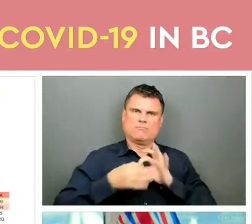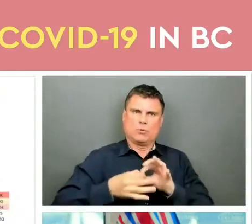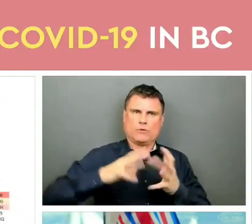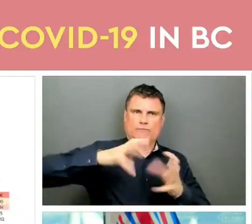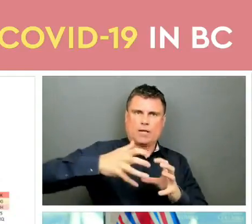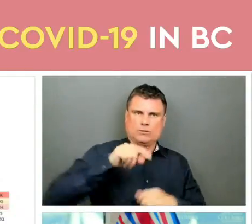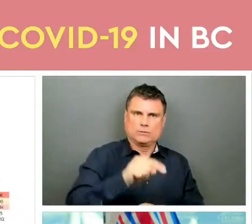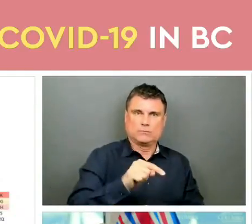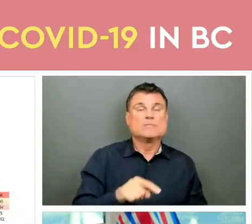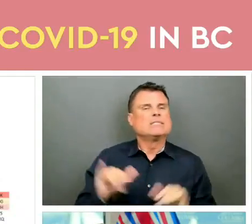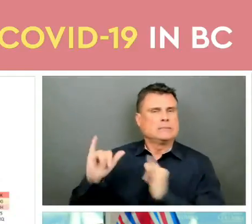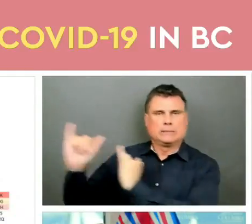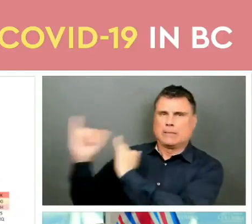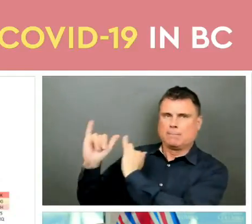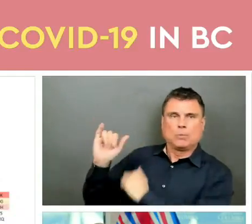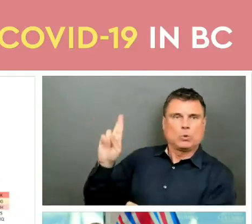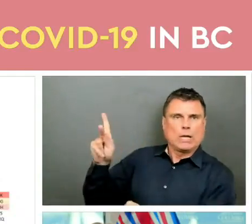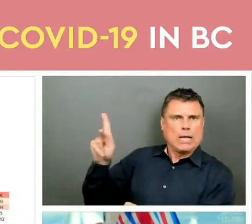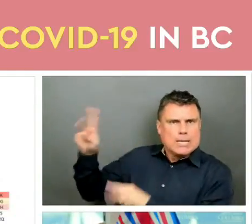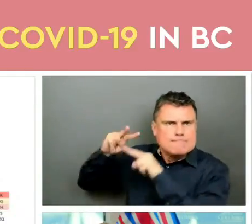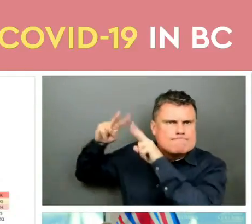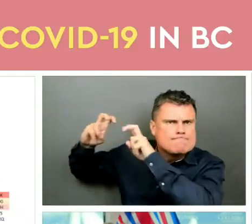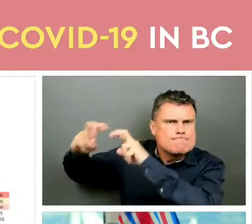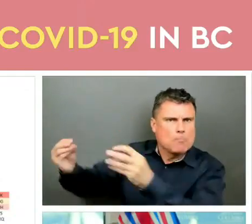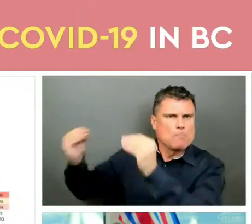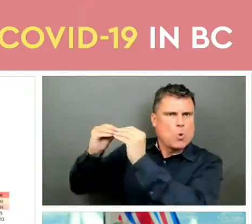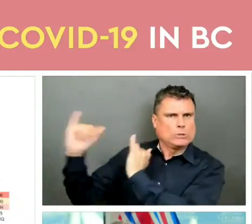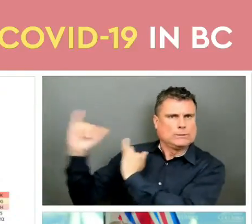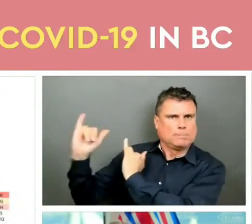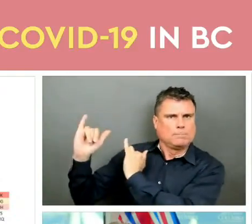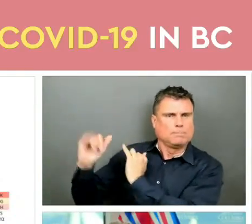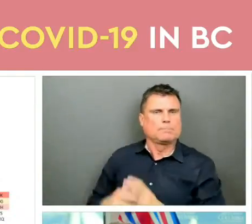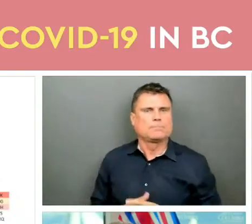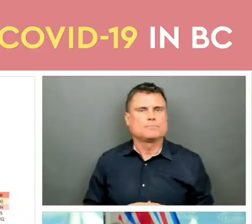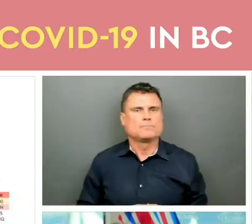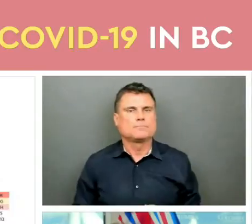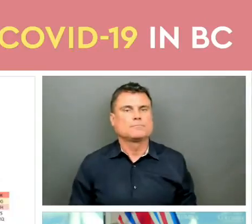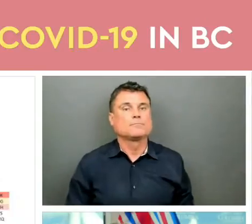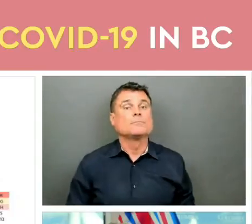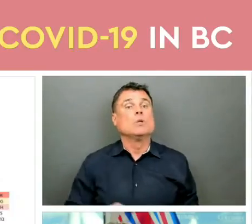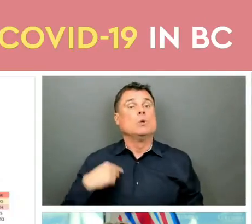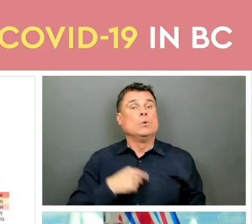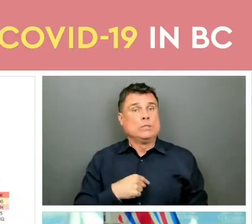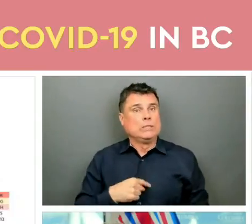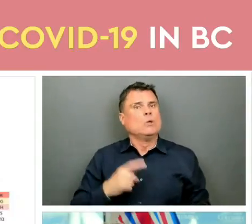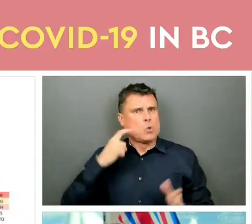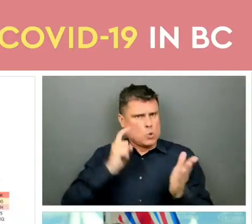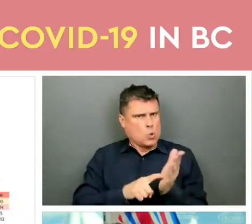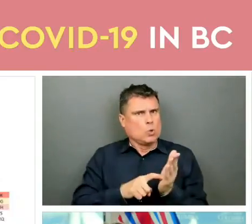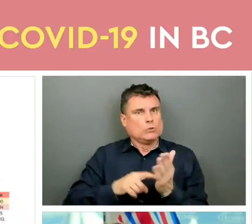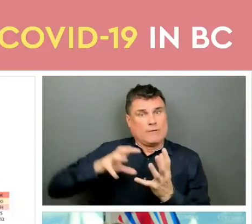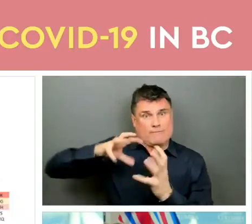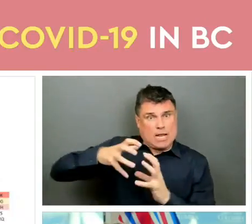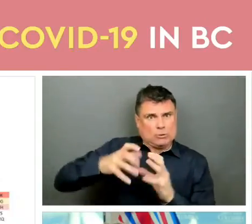started to see variants here and we started to understand that there were some different mutations that made a